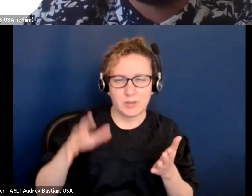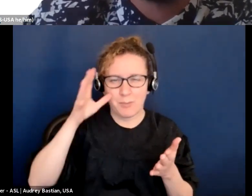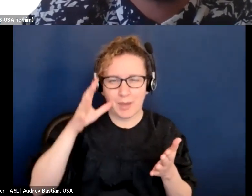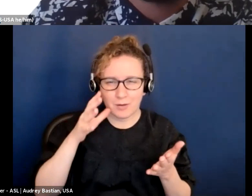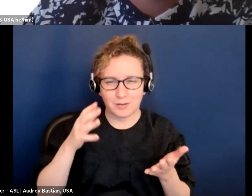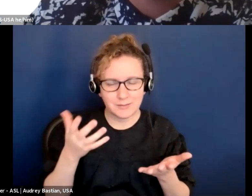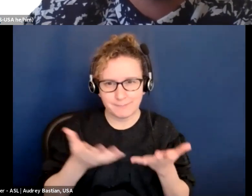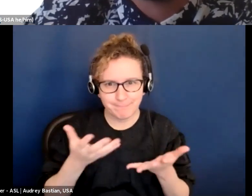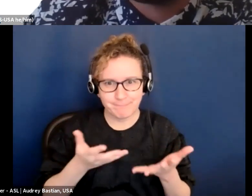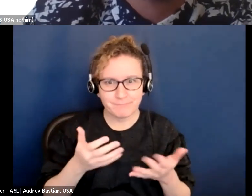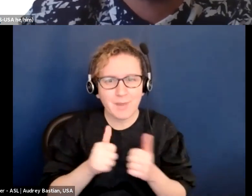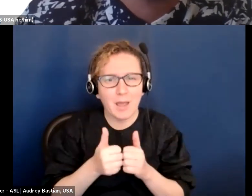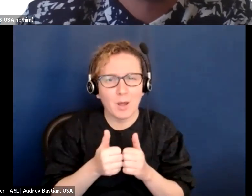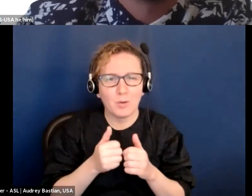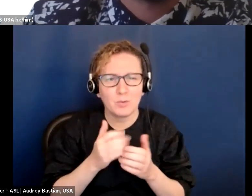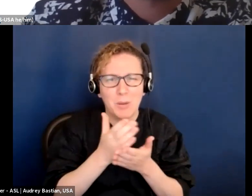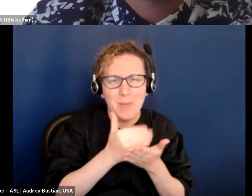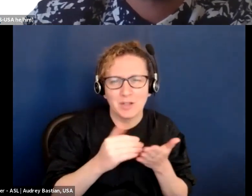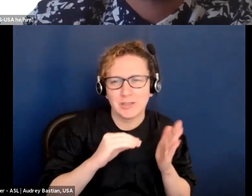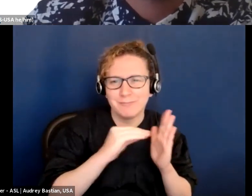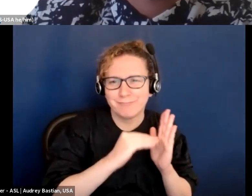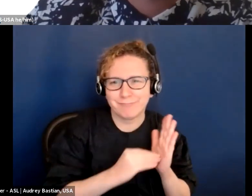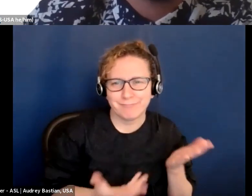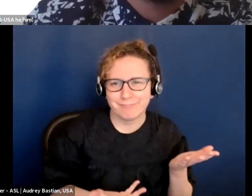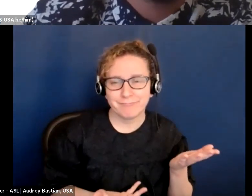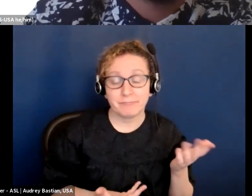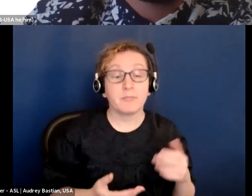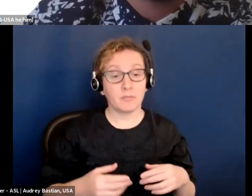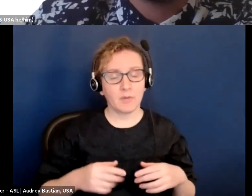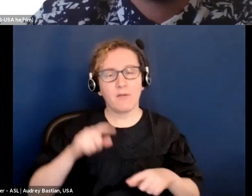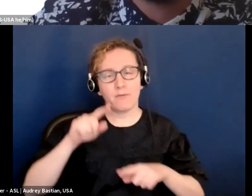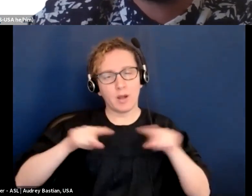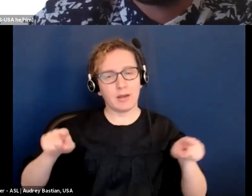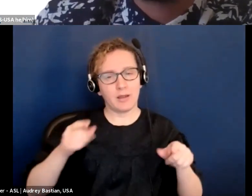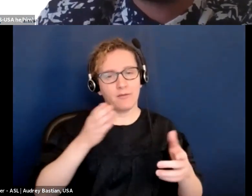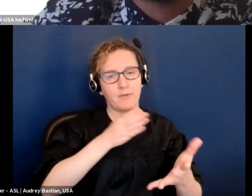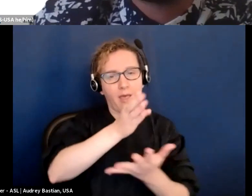to us is how we can we make this possible? There is a variety of avenues we direct students